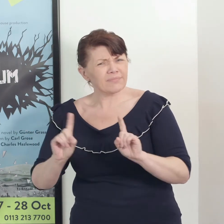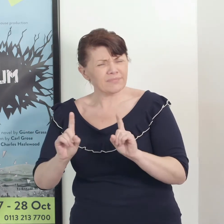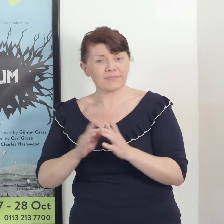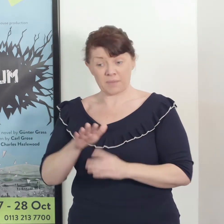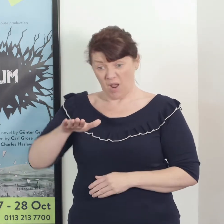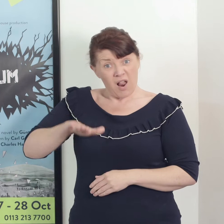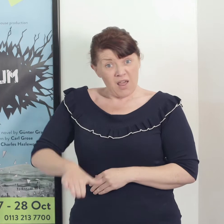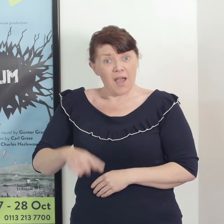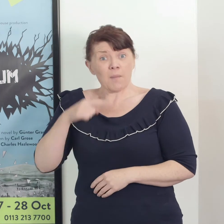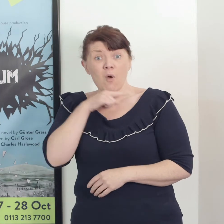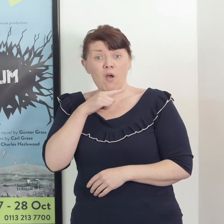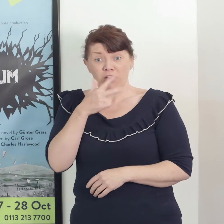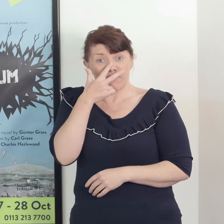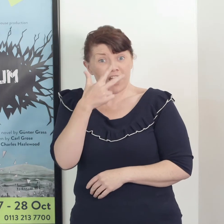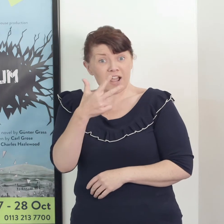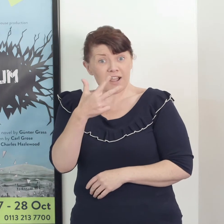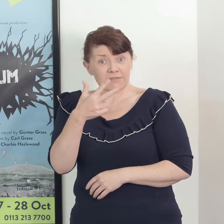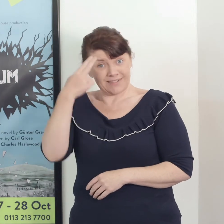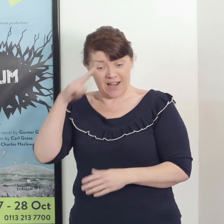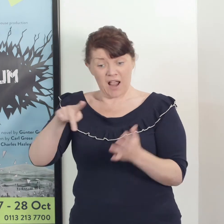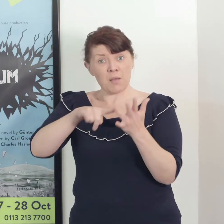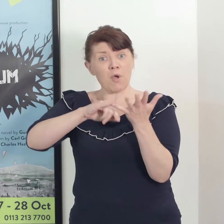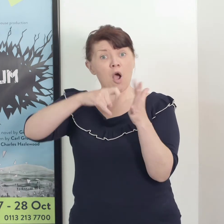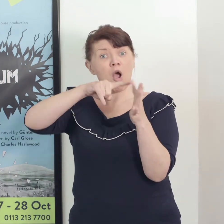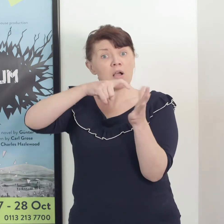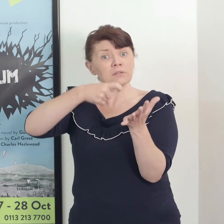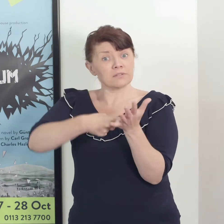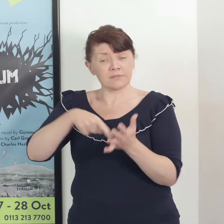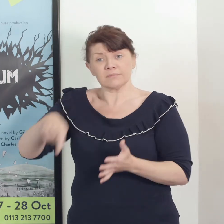A boy named Oskar is 3 years old